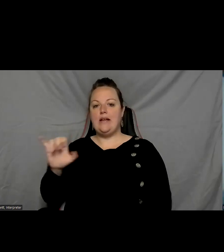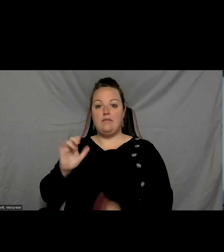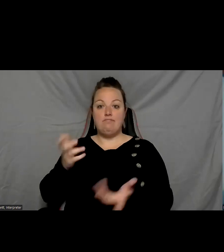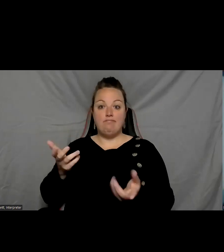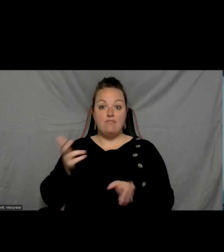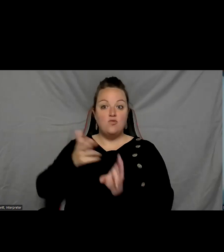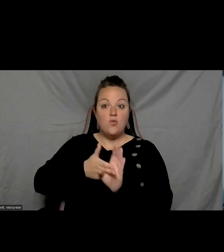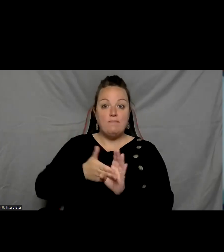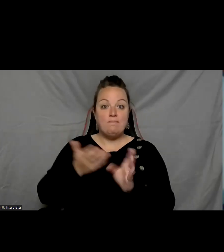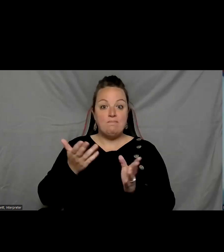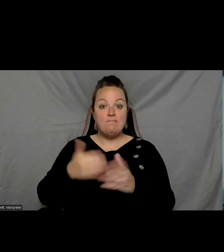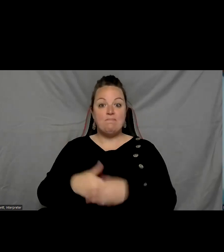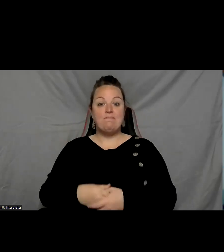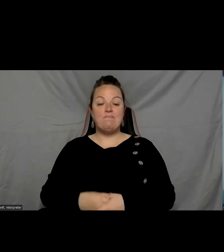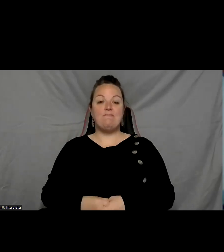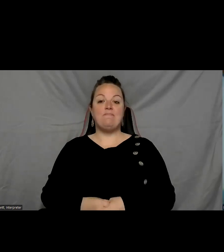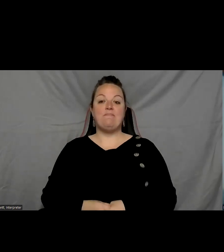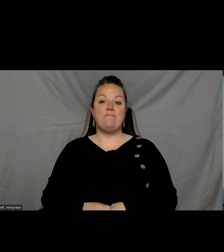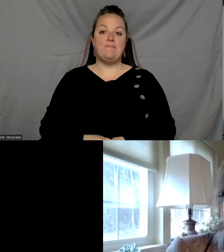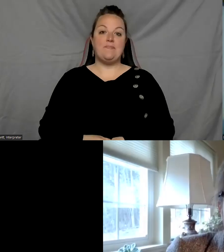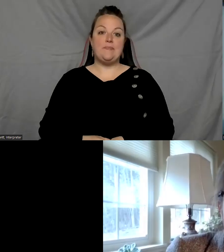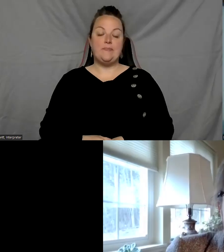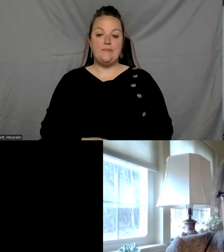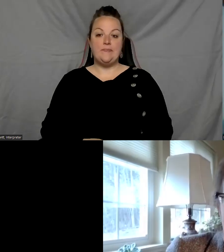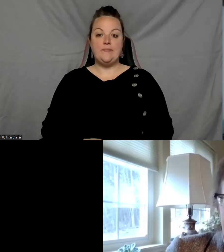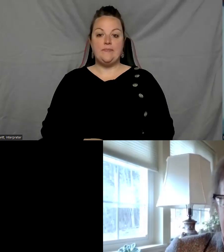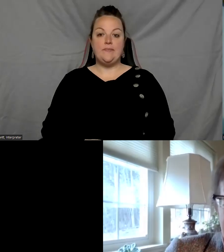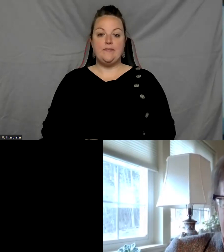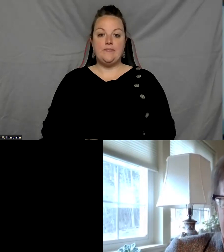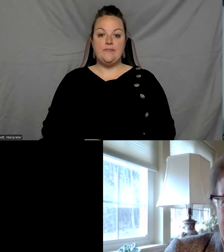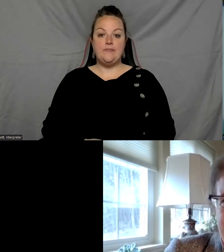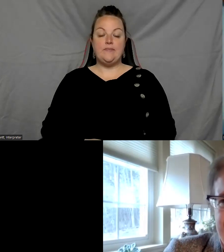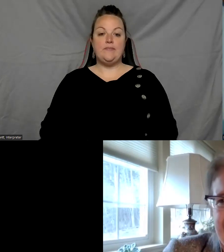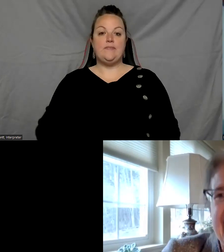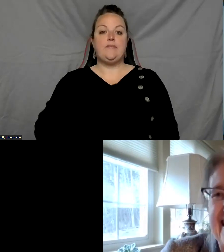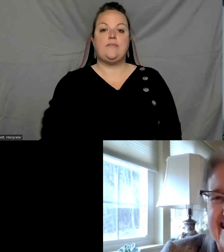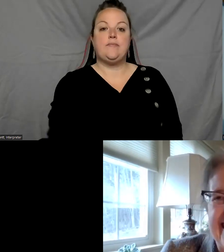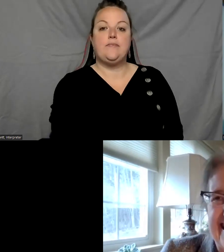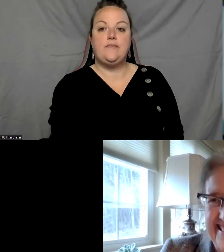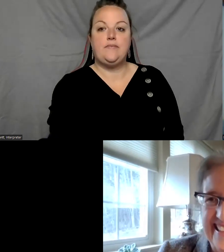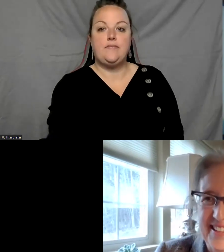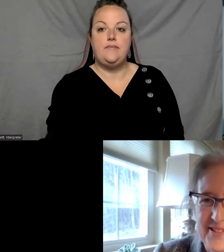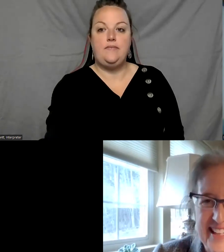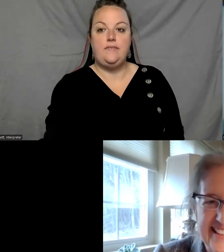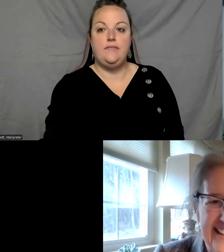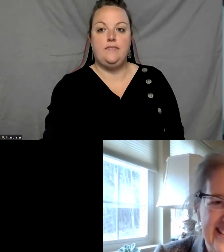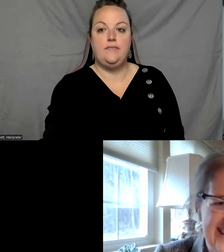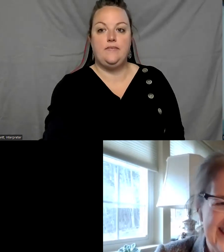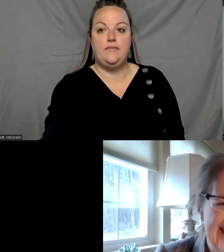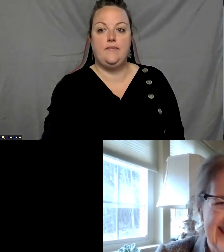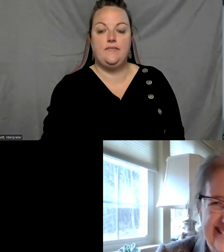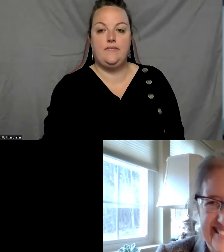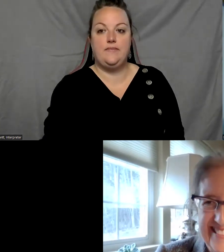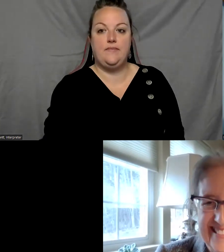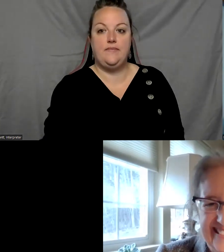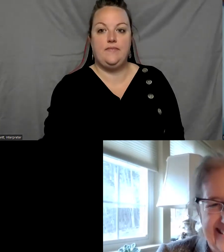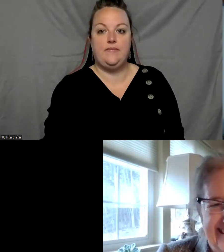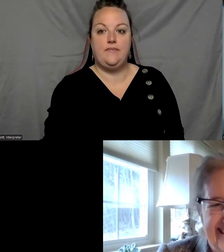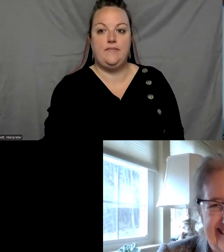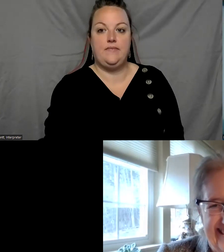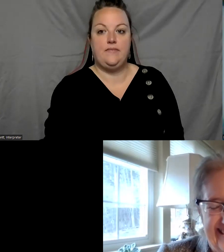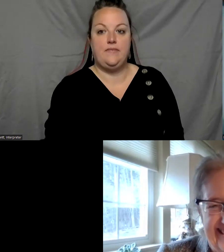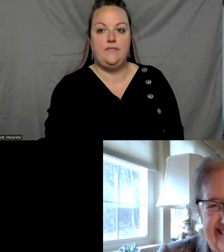OK. >> Yes, take it away, David.